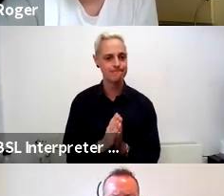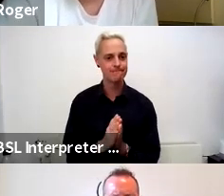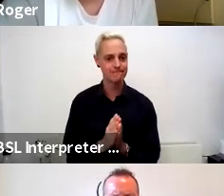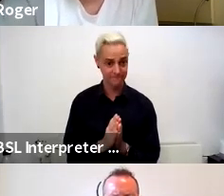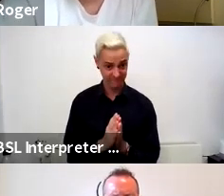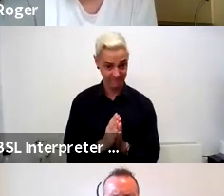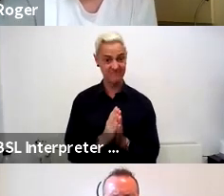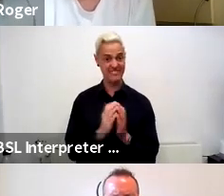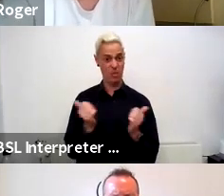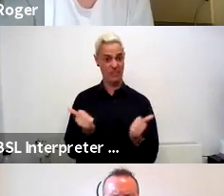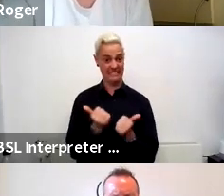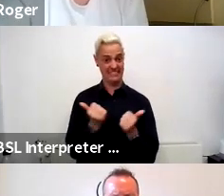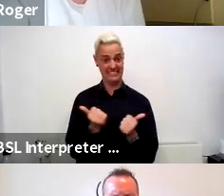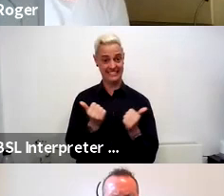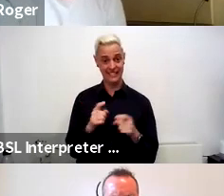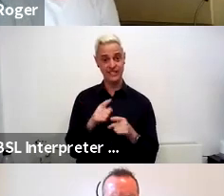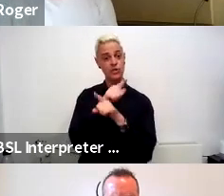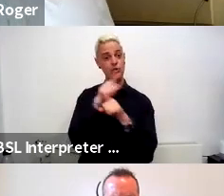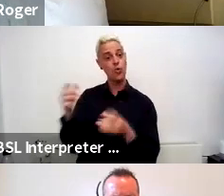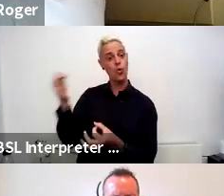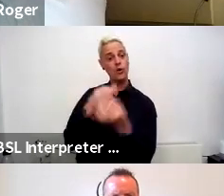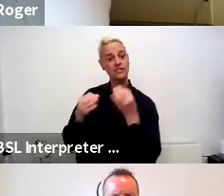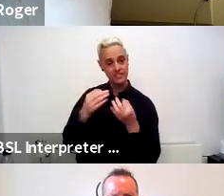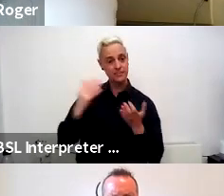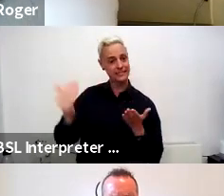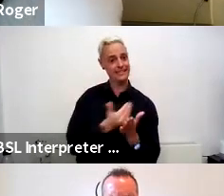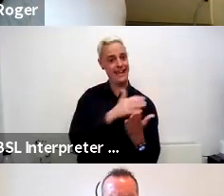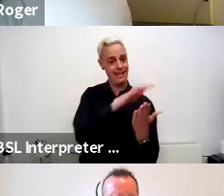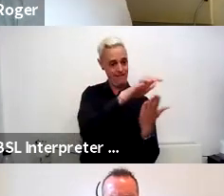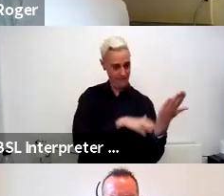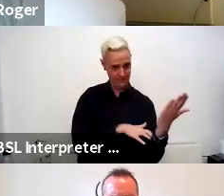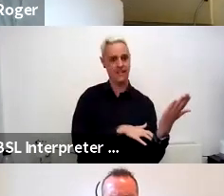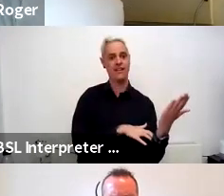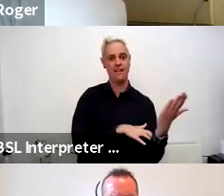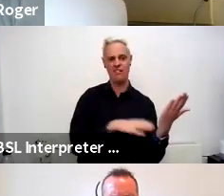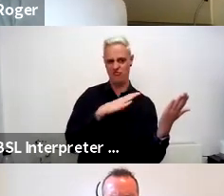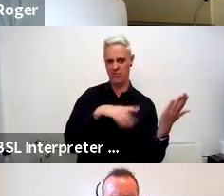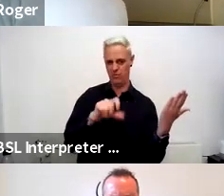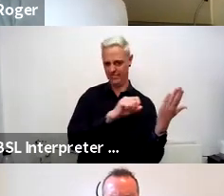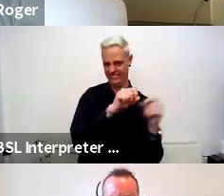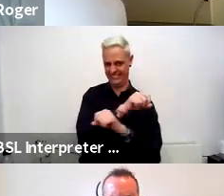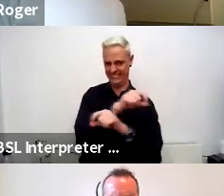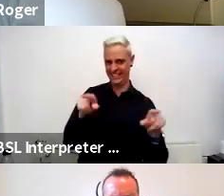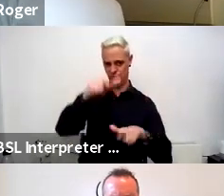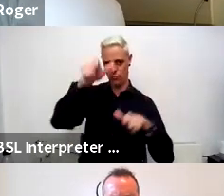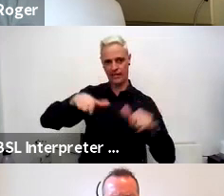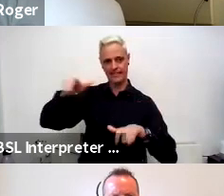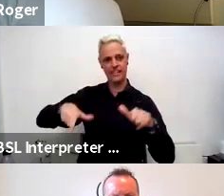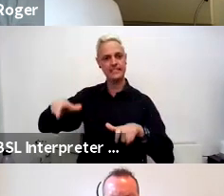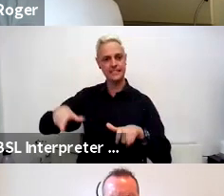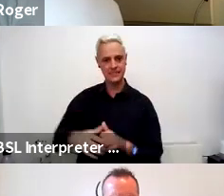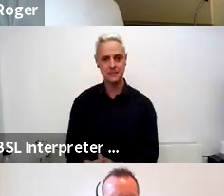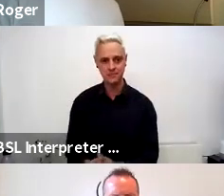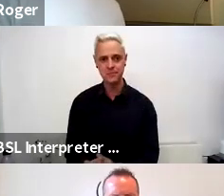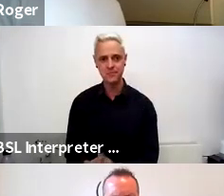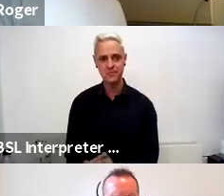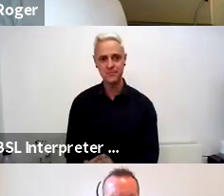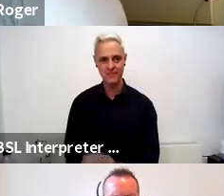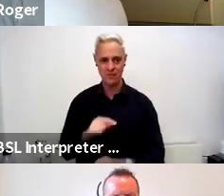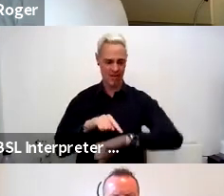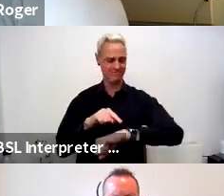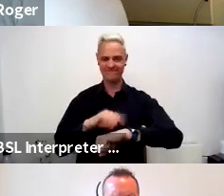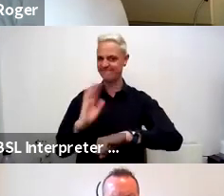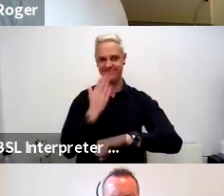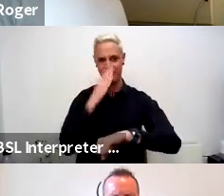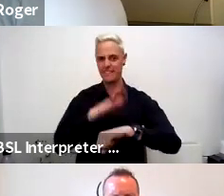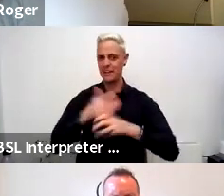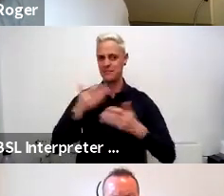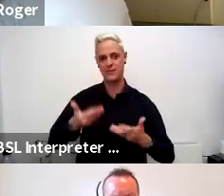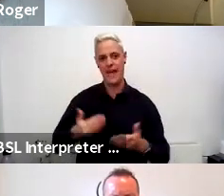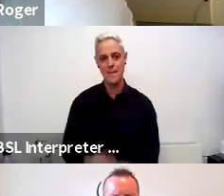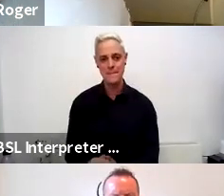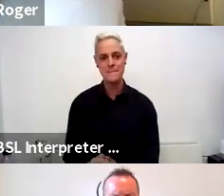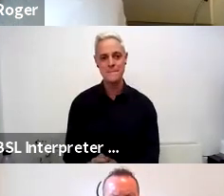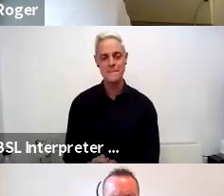yeah. That's it all your questions will be saved and set. Somebody sent me a message or your questions will be saved and sent on to the candidates as we run out of time, so yeah.